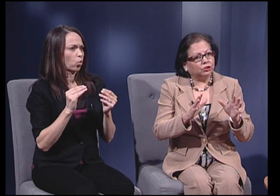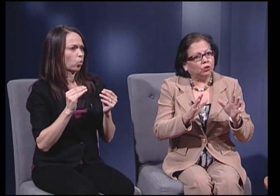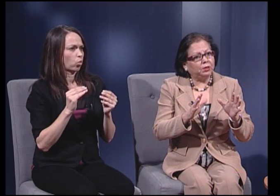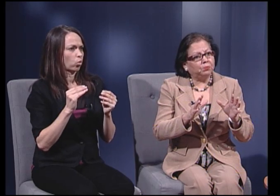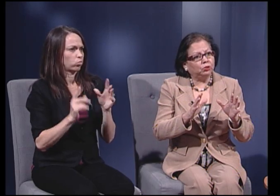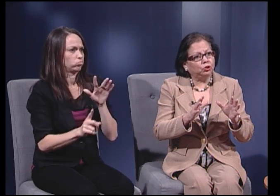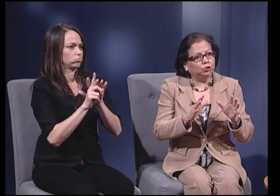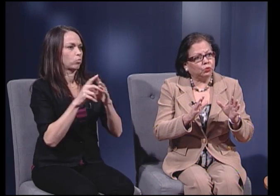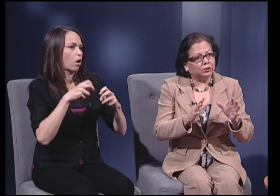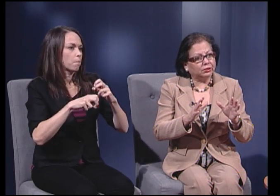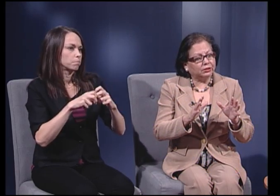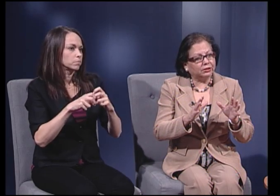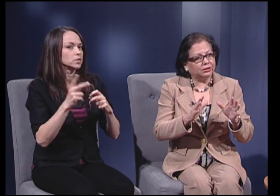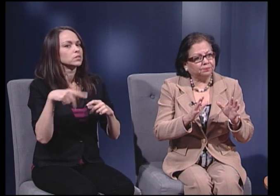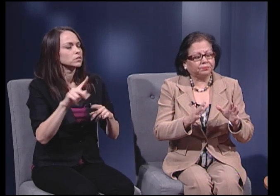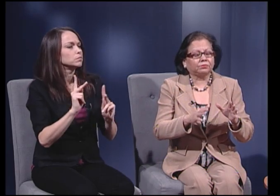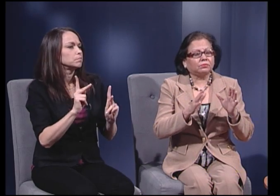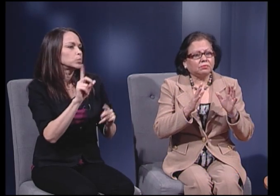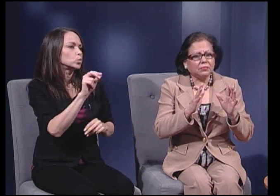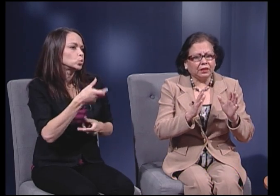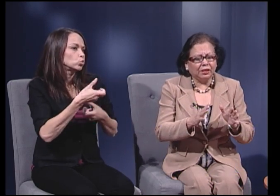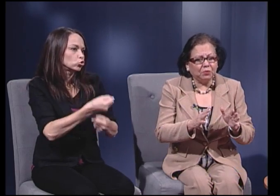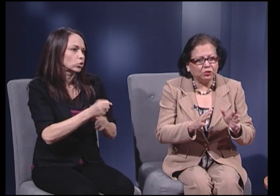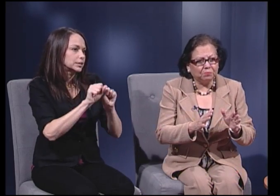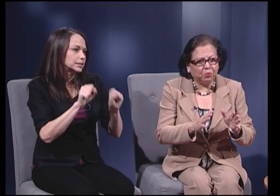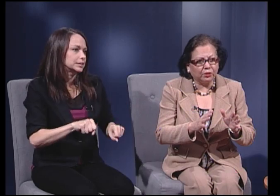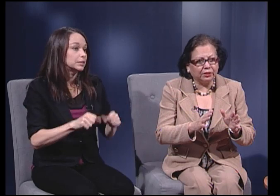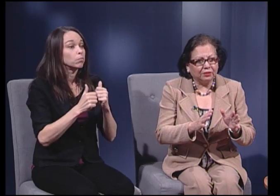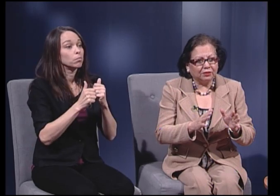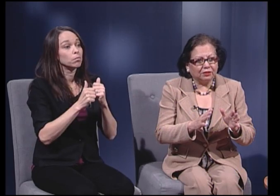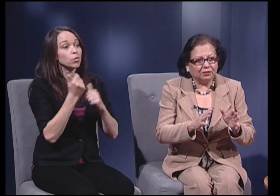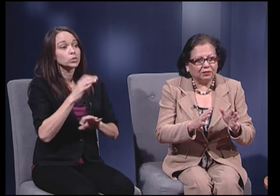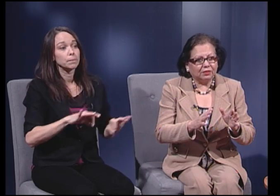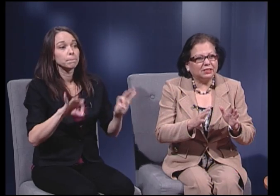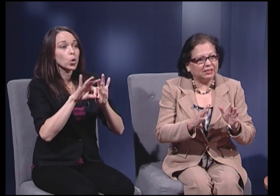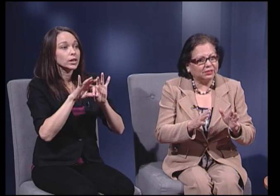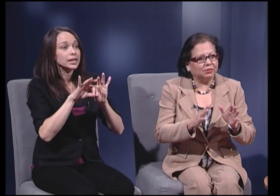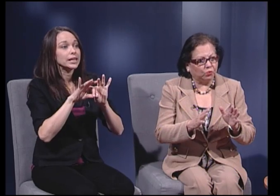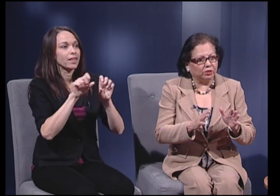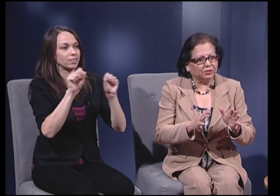So people do trust the system and most importantly, the system works.